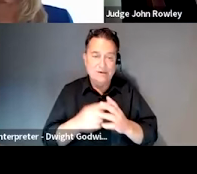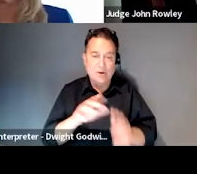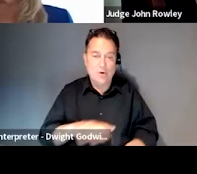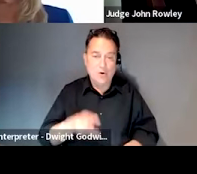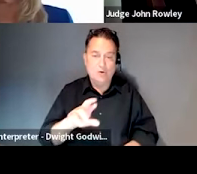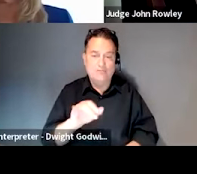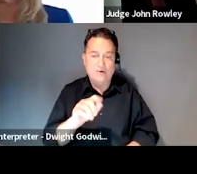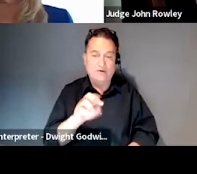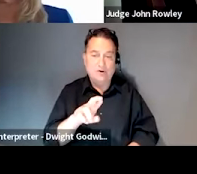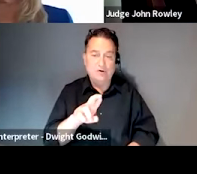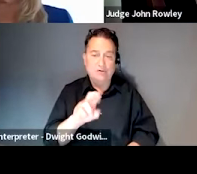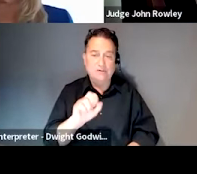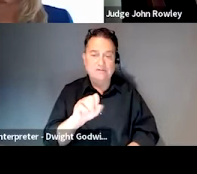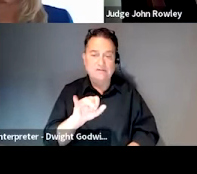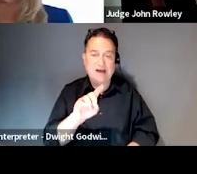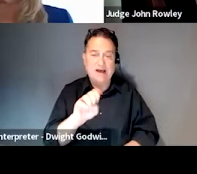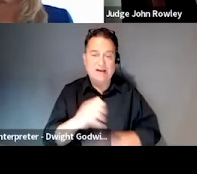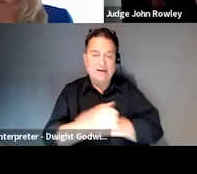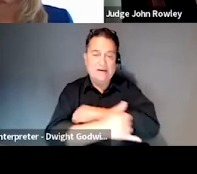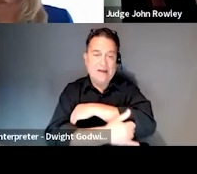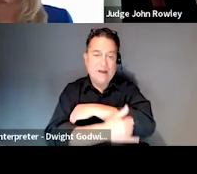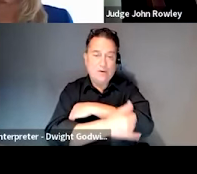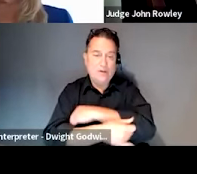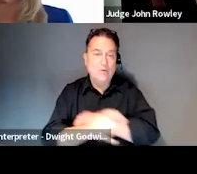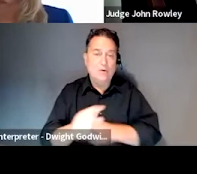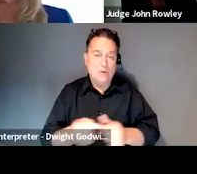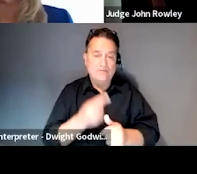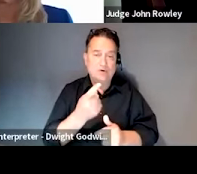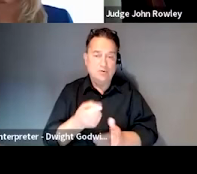Riverside was one of the first counties to opt in to the waiver 115